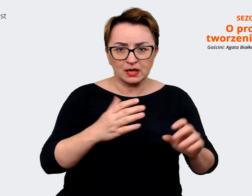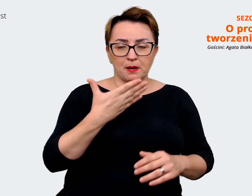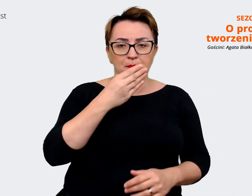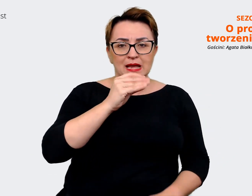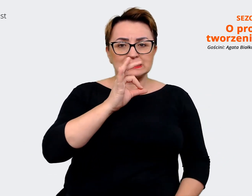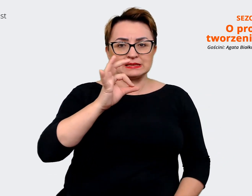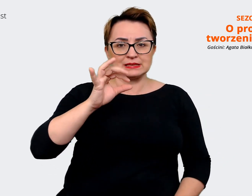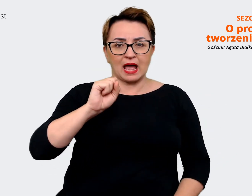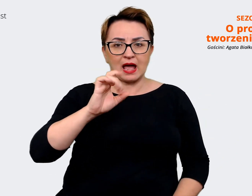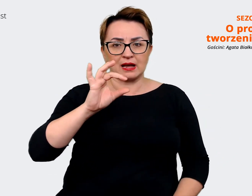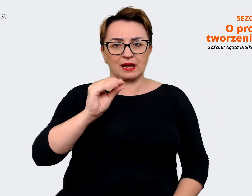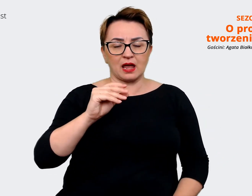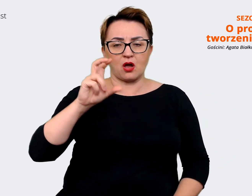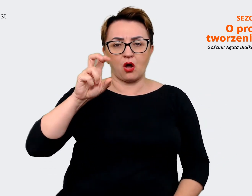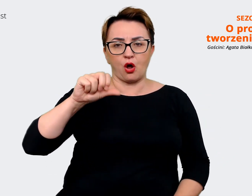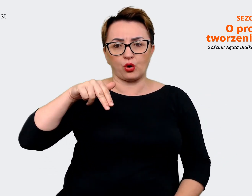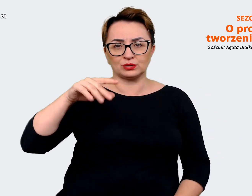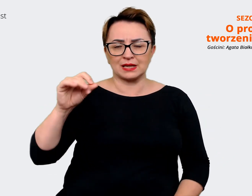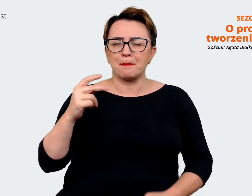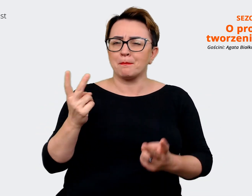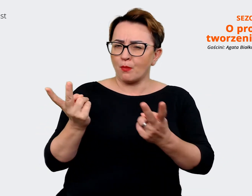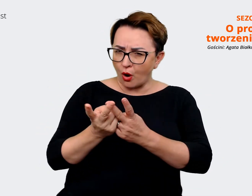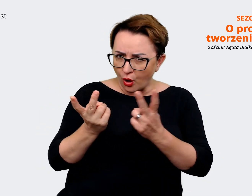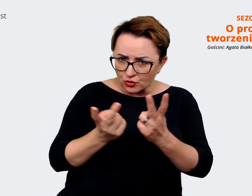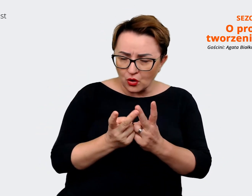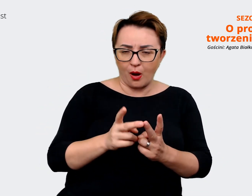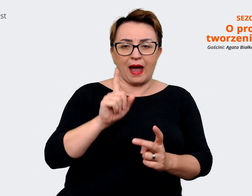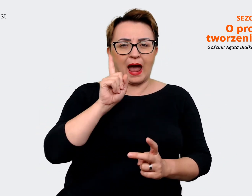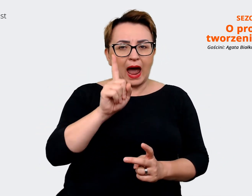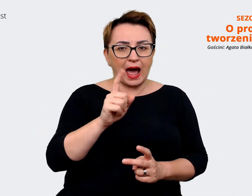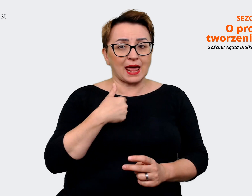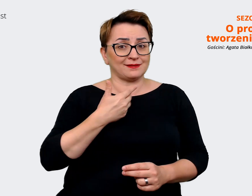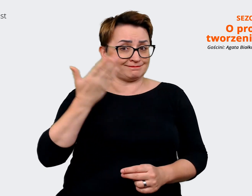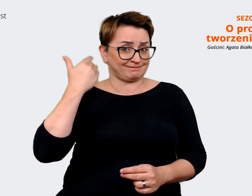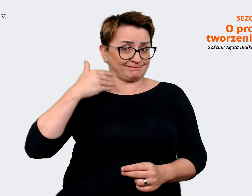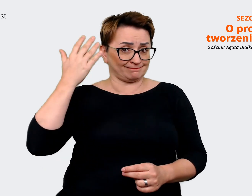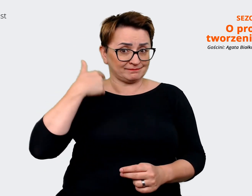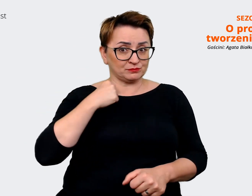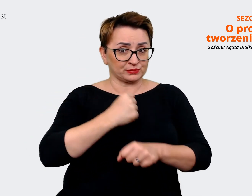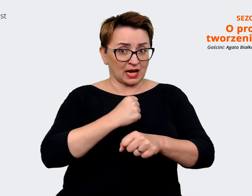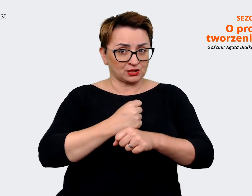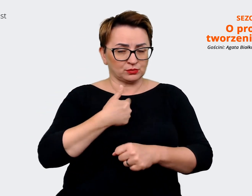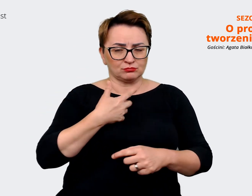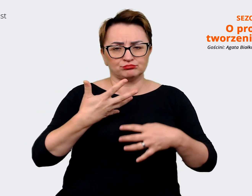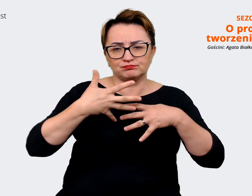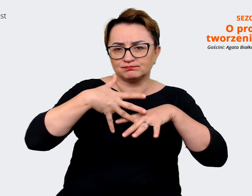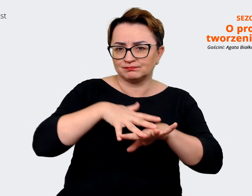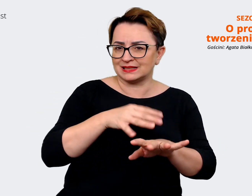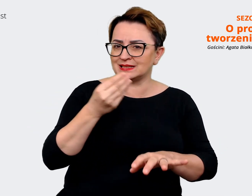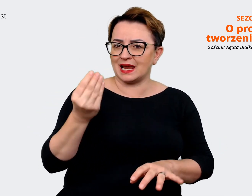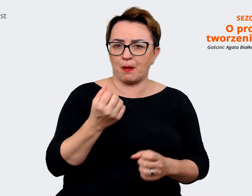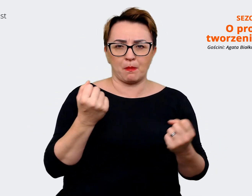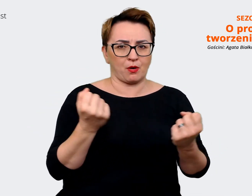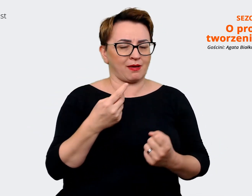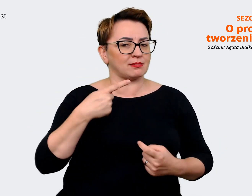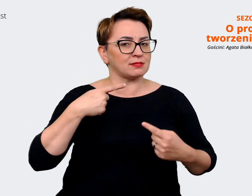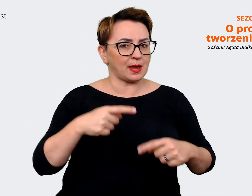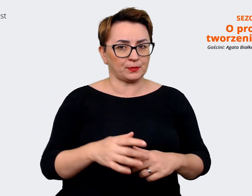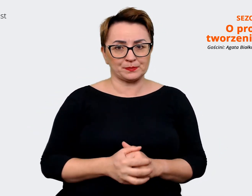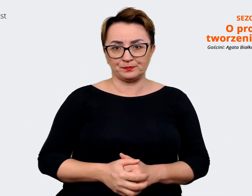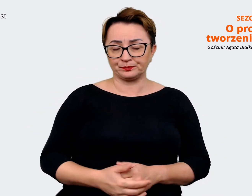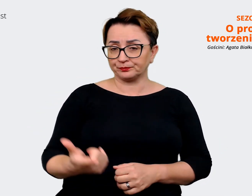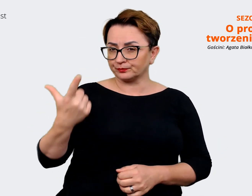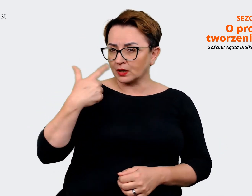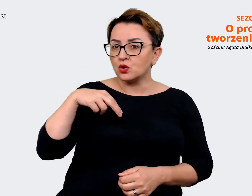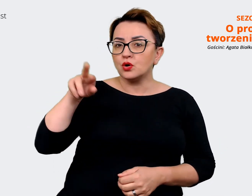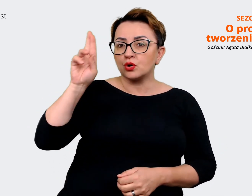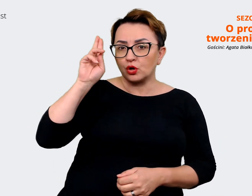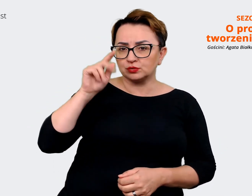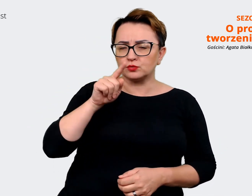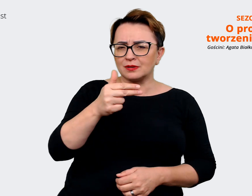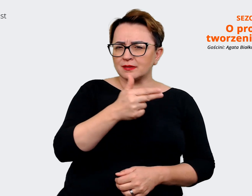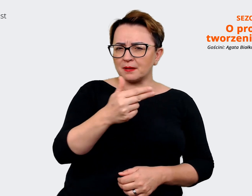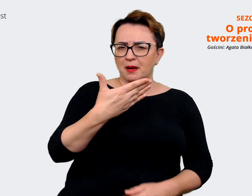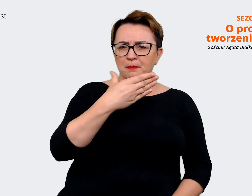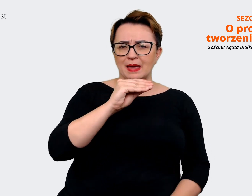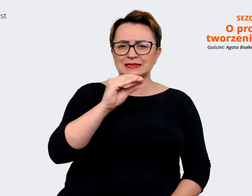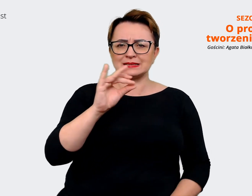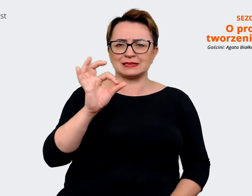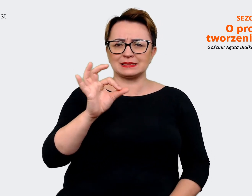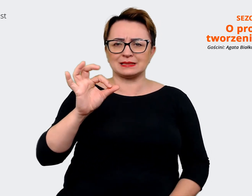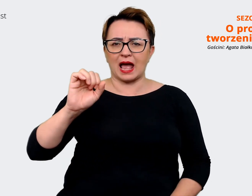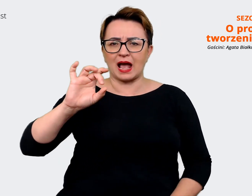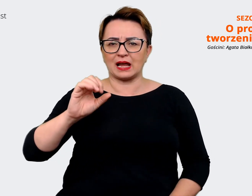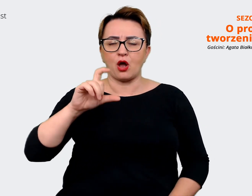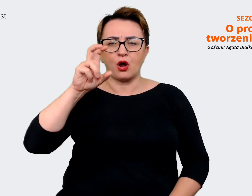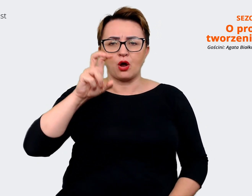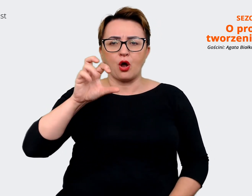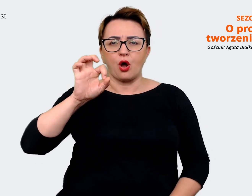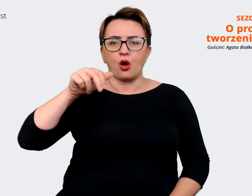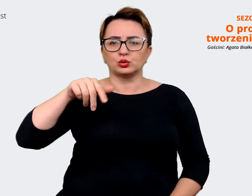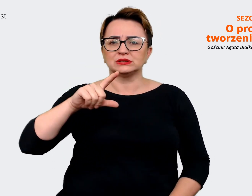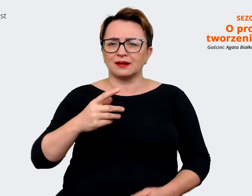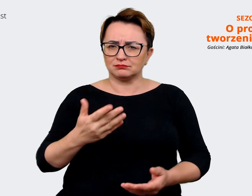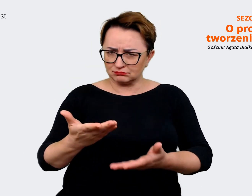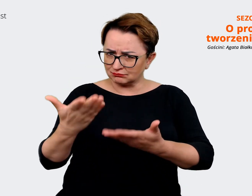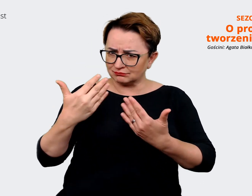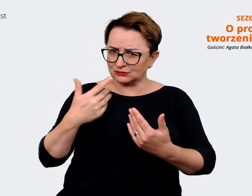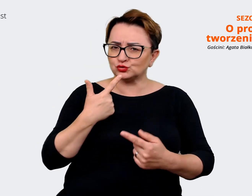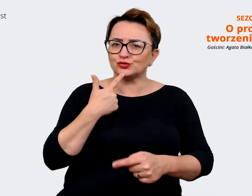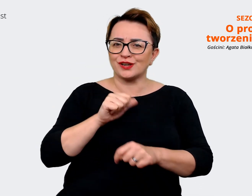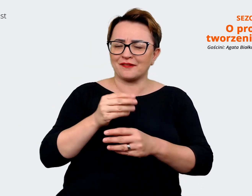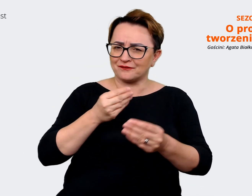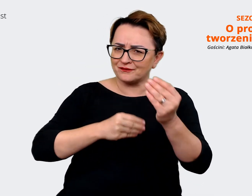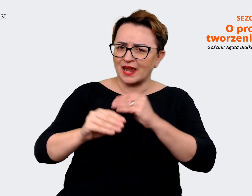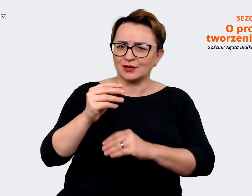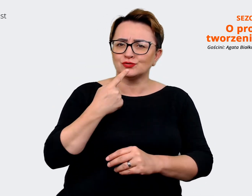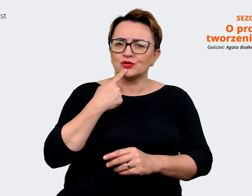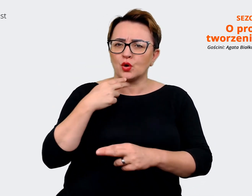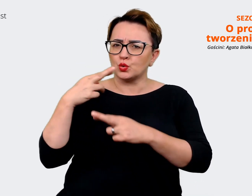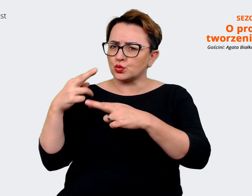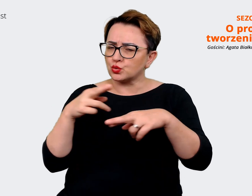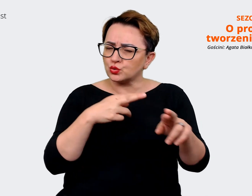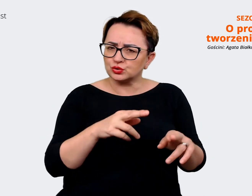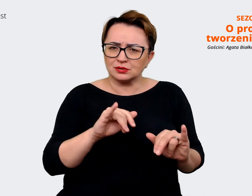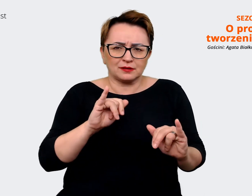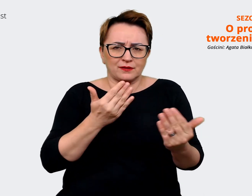I see. Let's expand on the topic of this message house. Can you tell us more about it, elaborate on the subject? How do they differ? Can we provide any hints here?